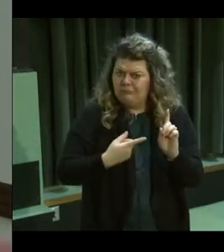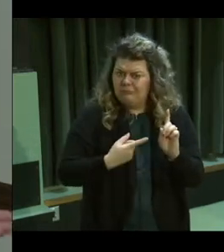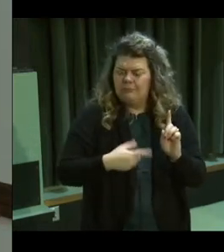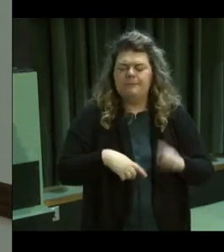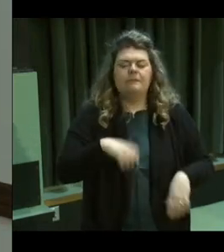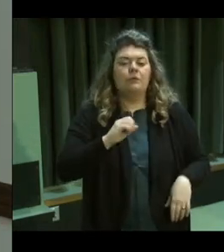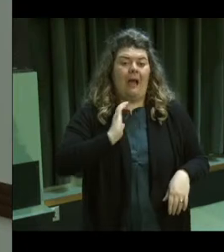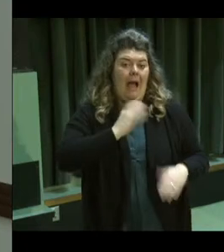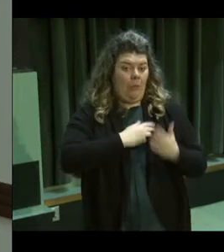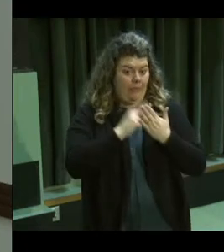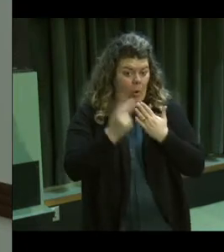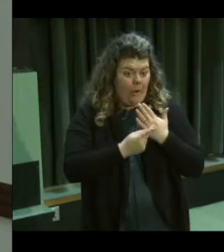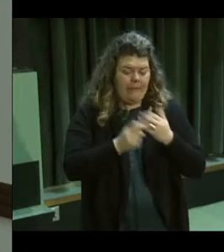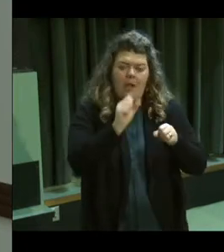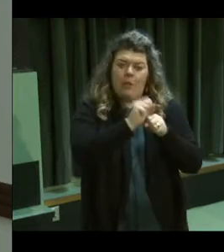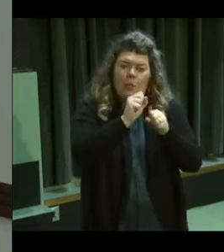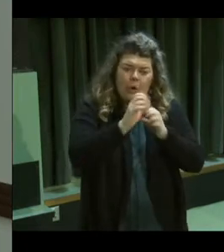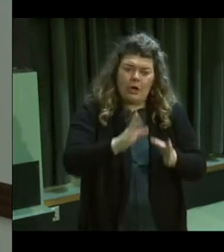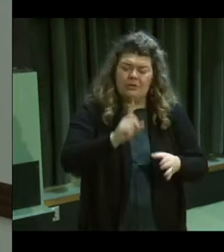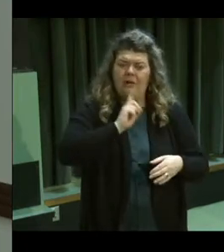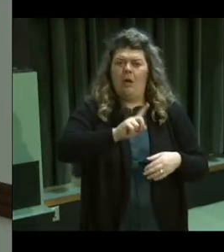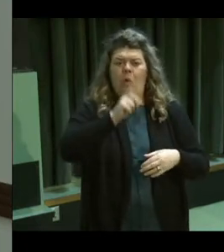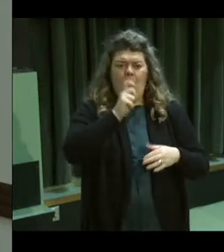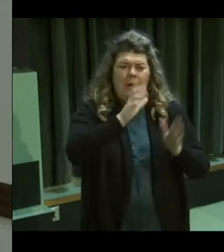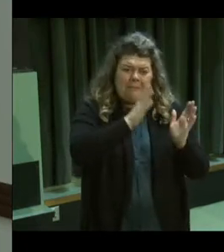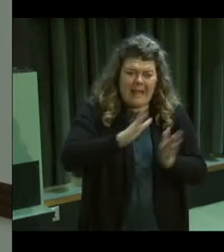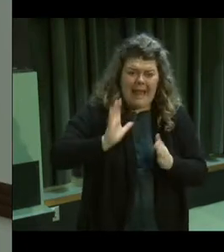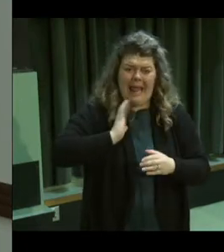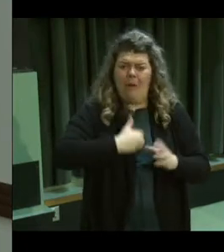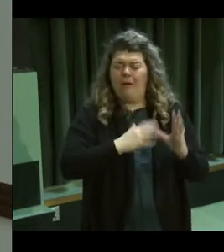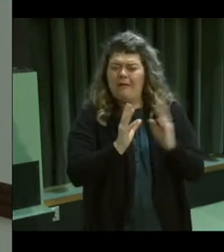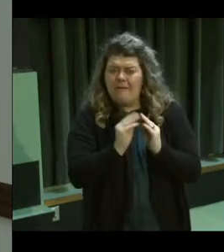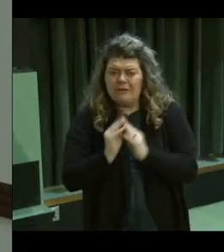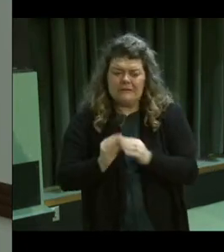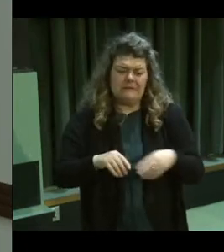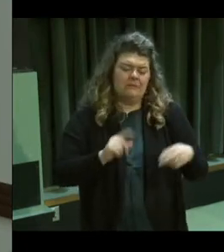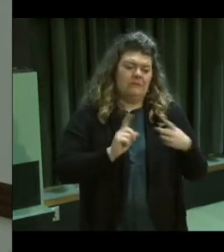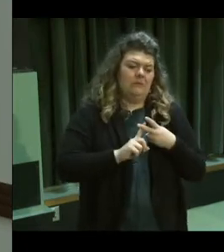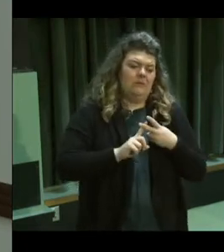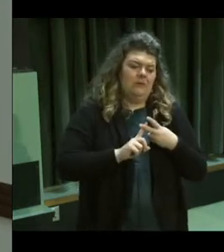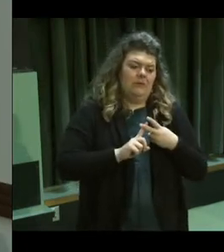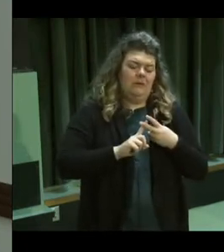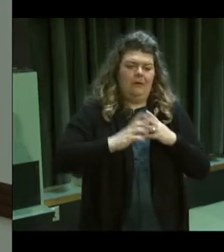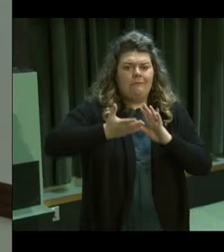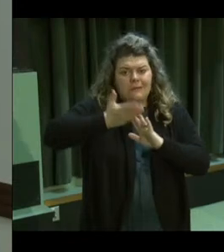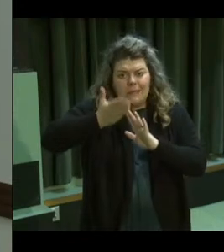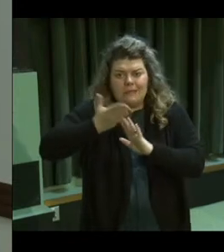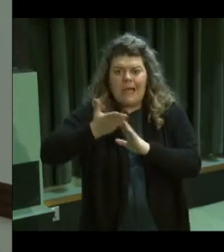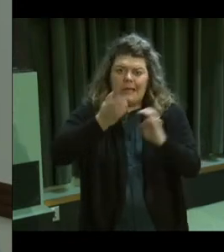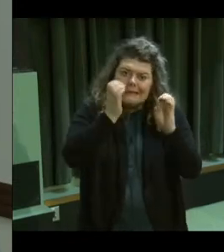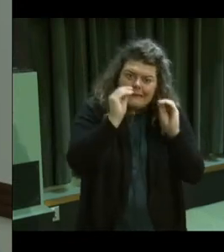in our program, the workers are the ones who do the planning of